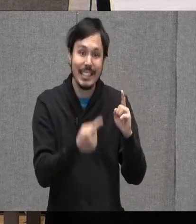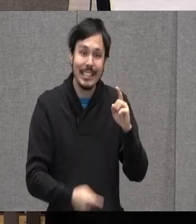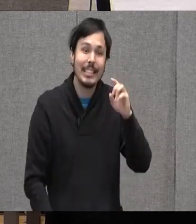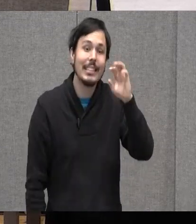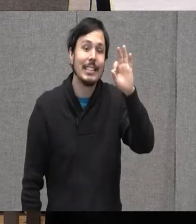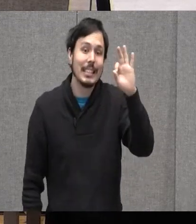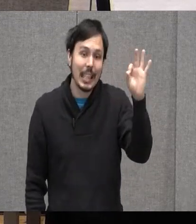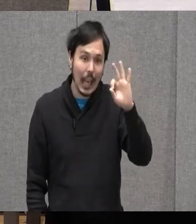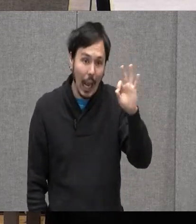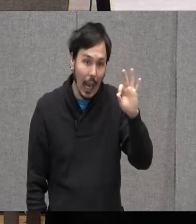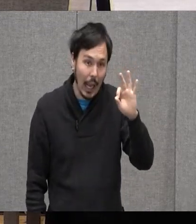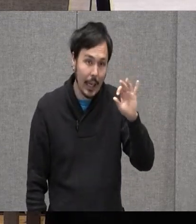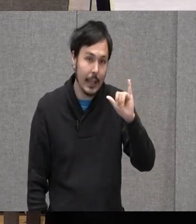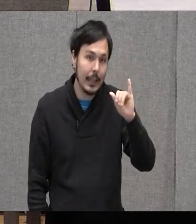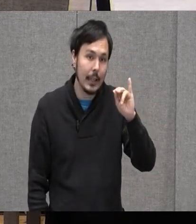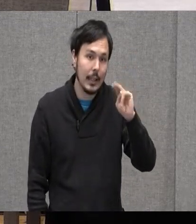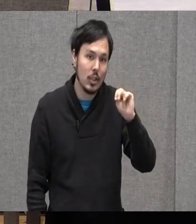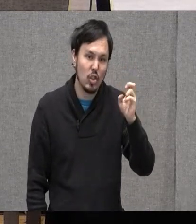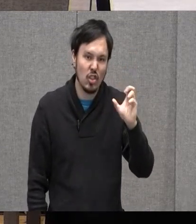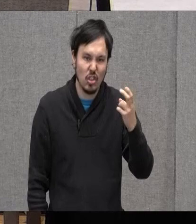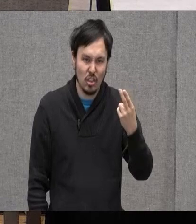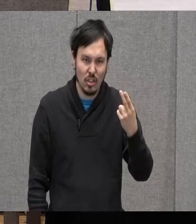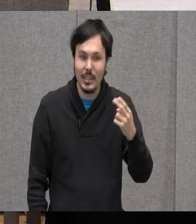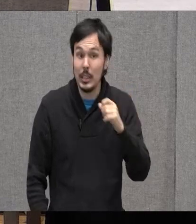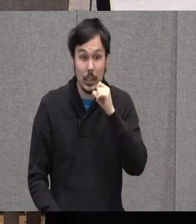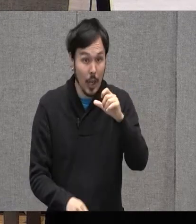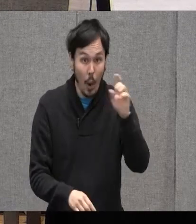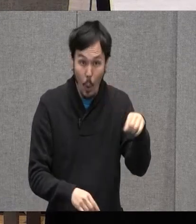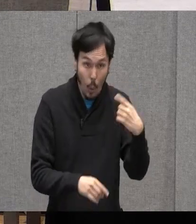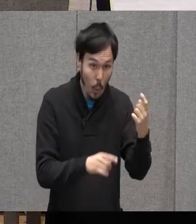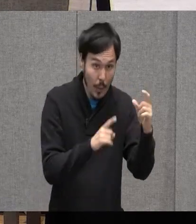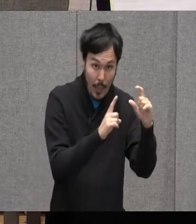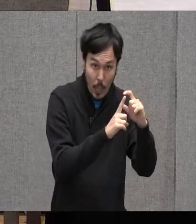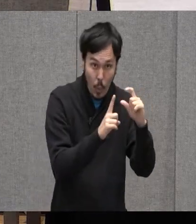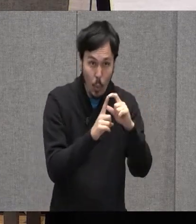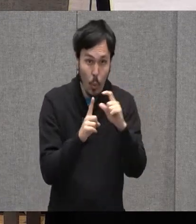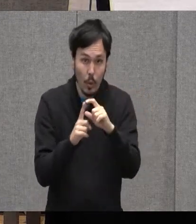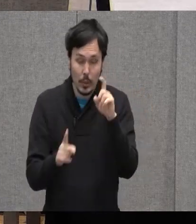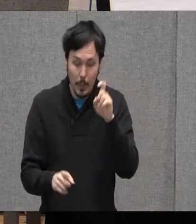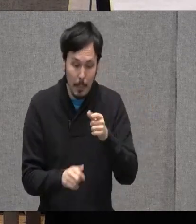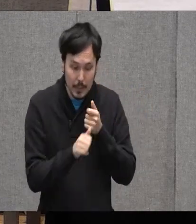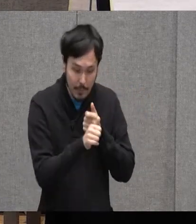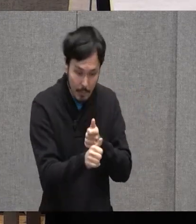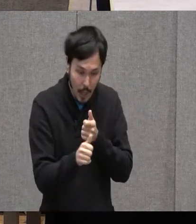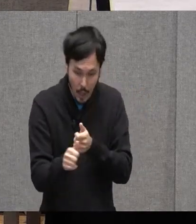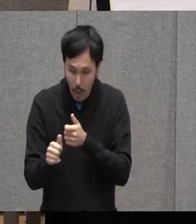Yeah, it's not just one or two words that we have to figure out. We have a lot of information here that we gotta work with.